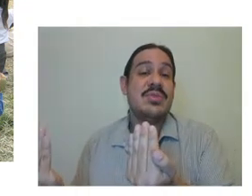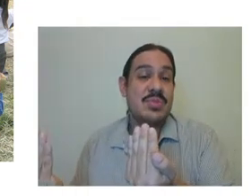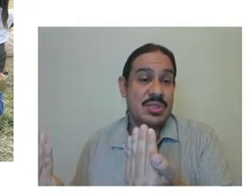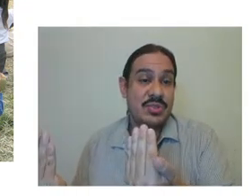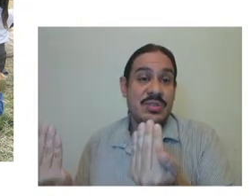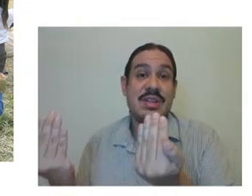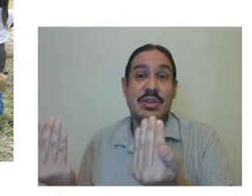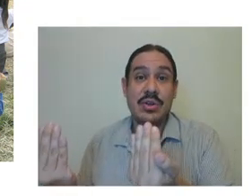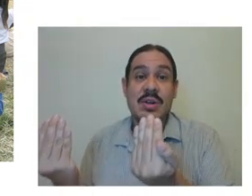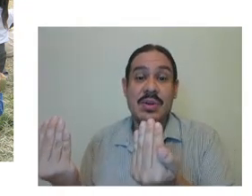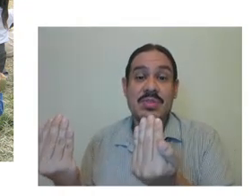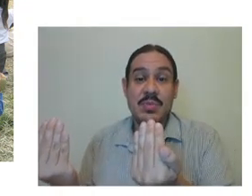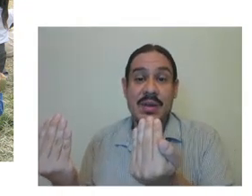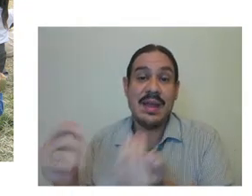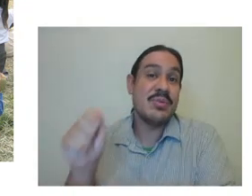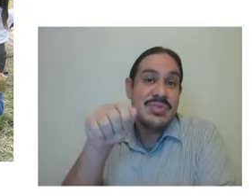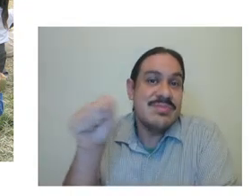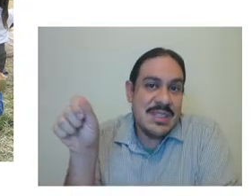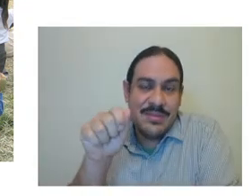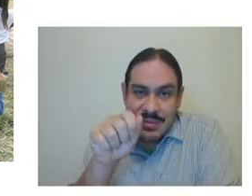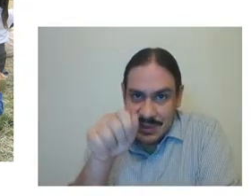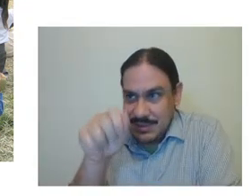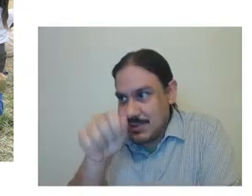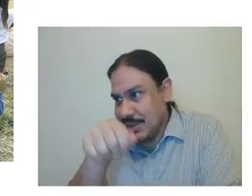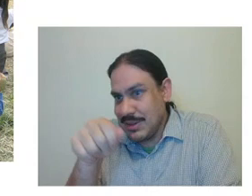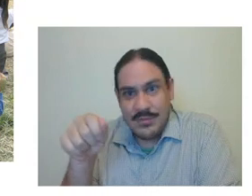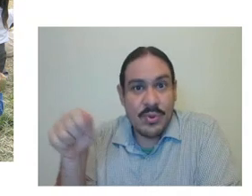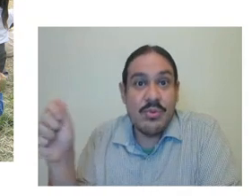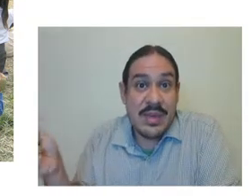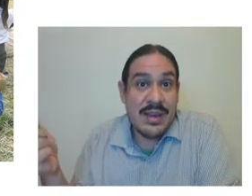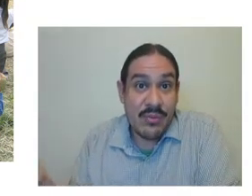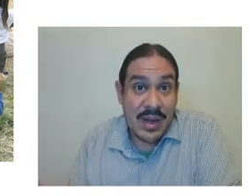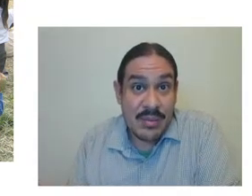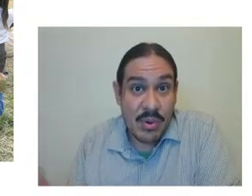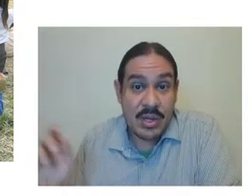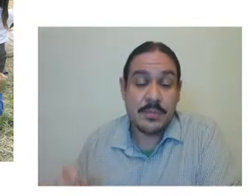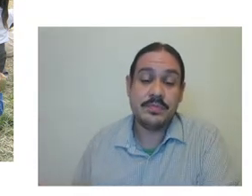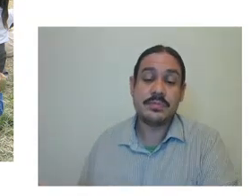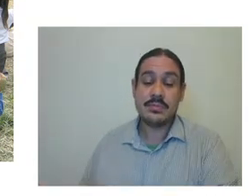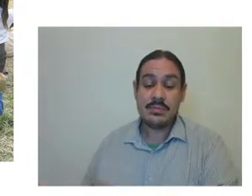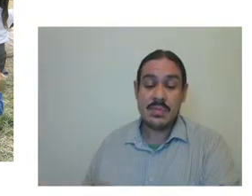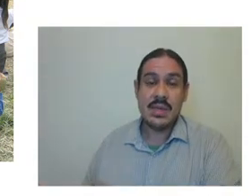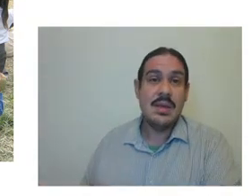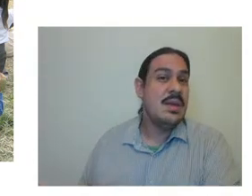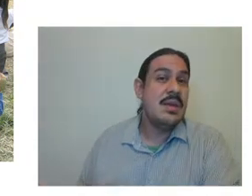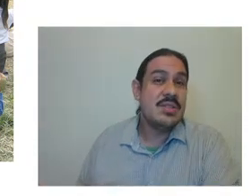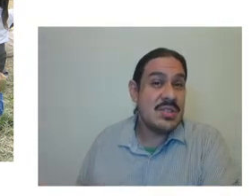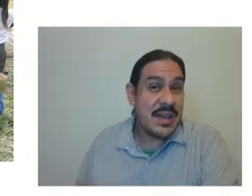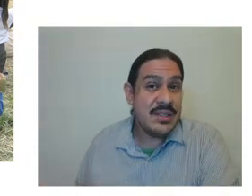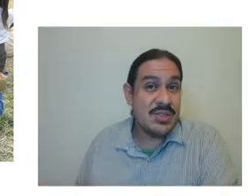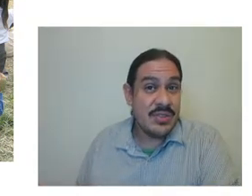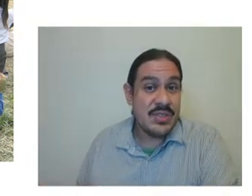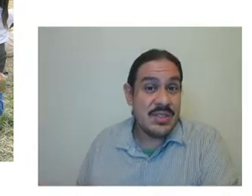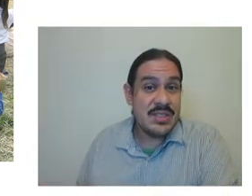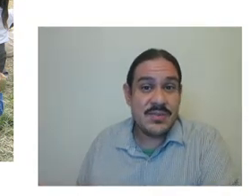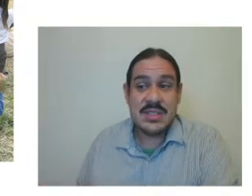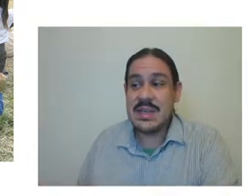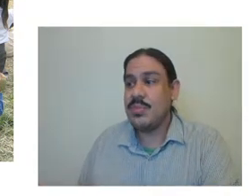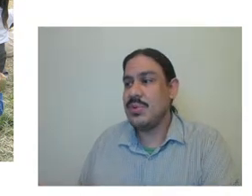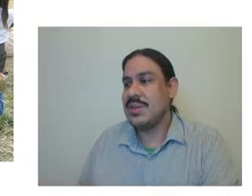example in places like Sweden the deaf children might go to the same